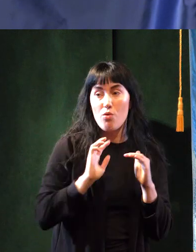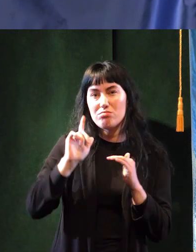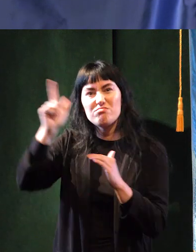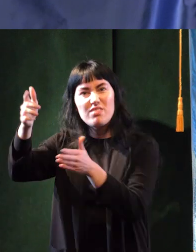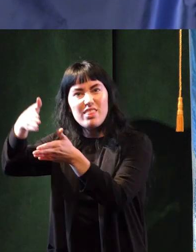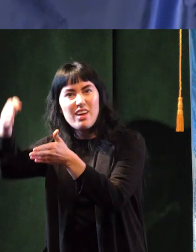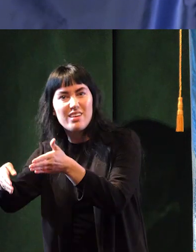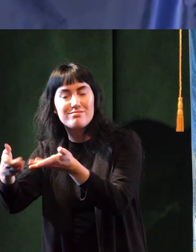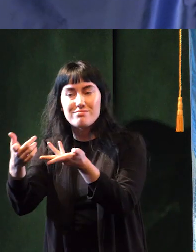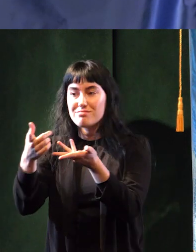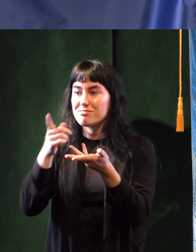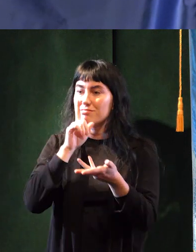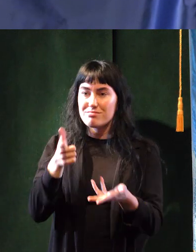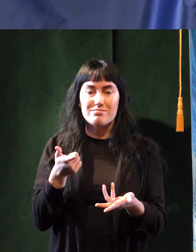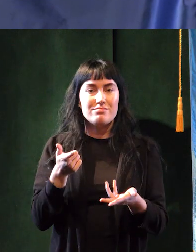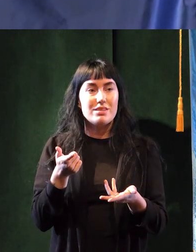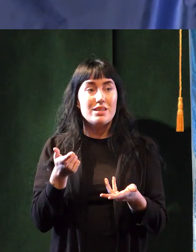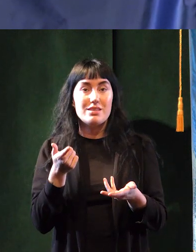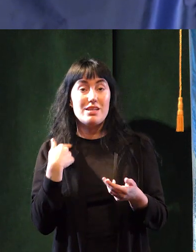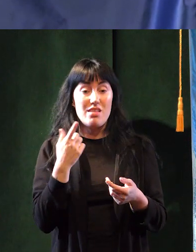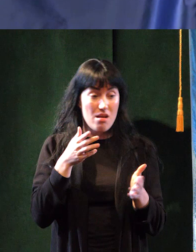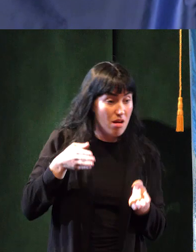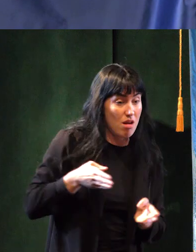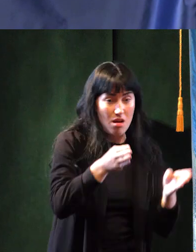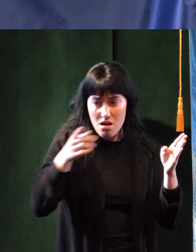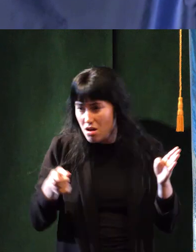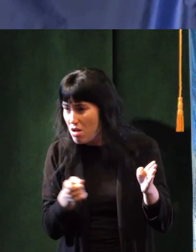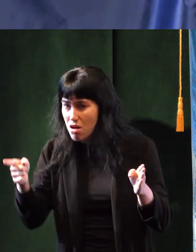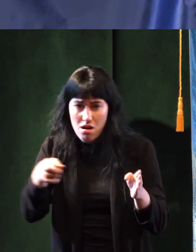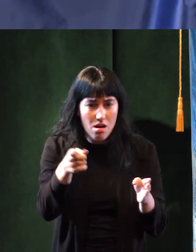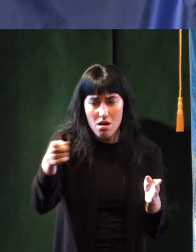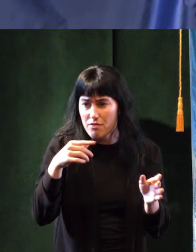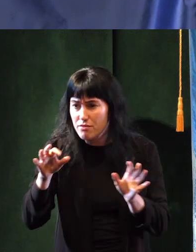life's journey or at the end does it exist in the on and off ramps of the